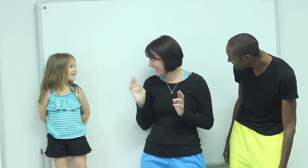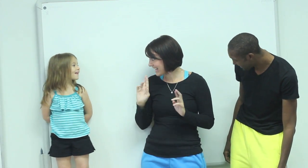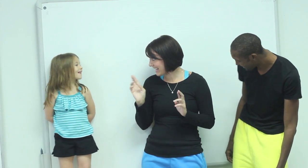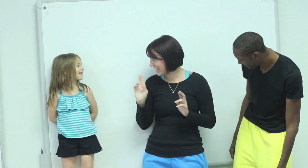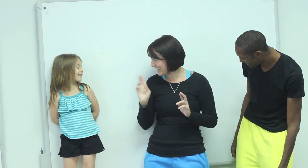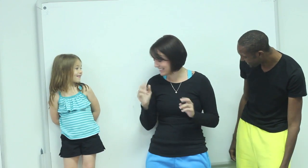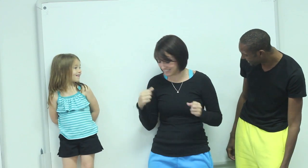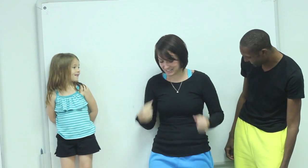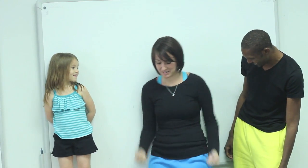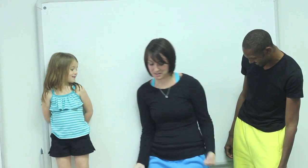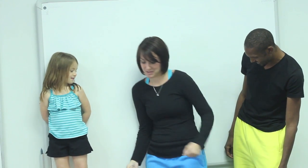Ready?